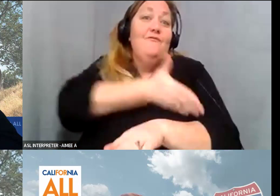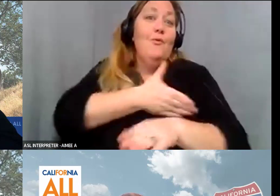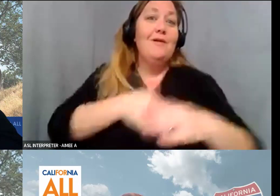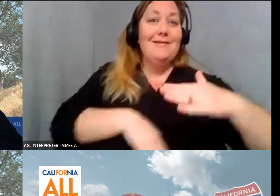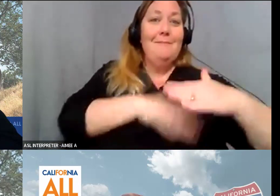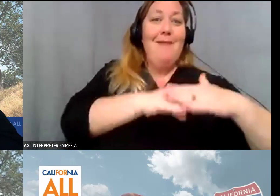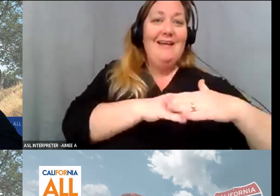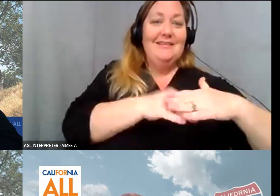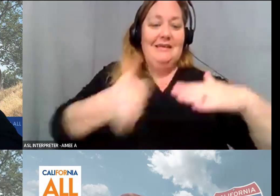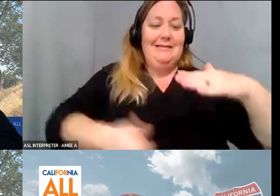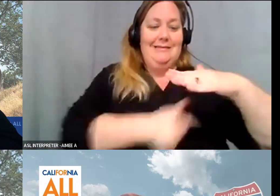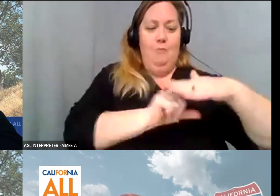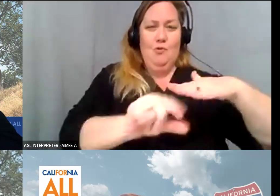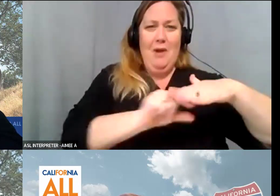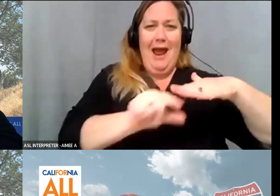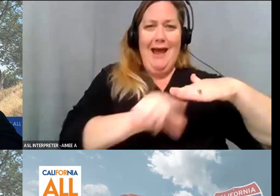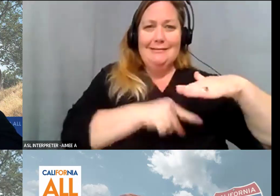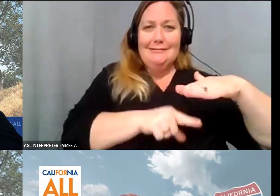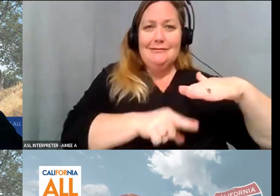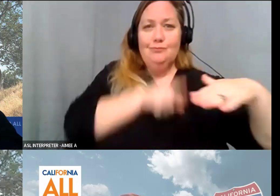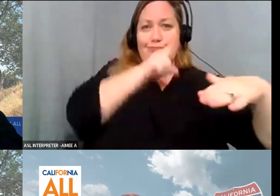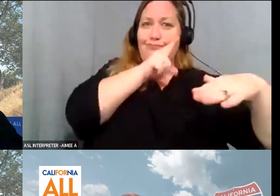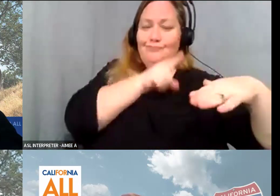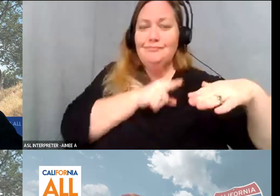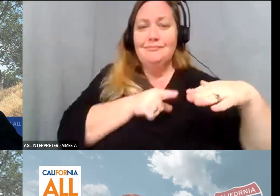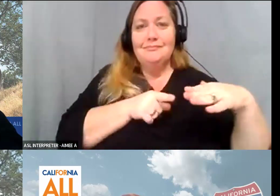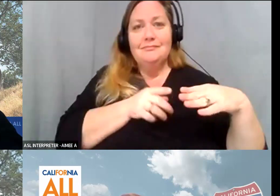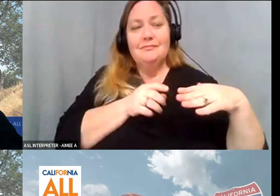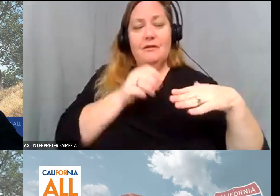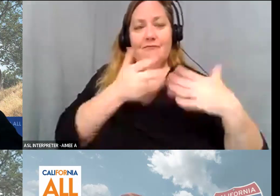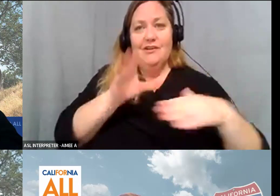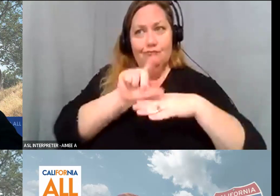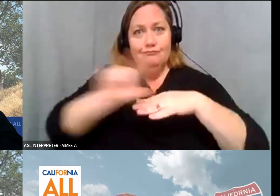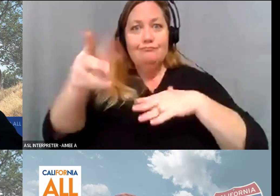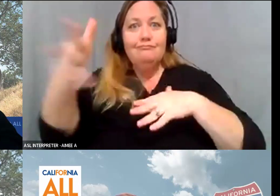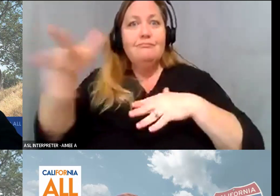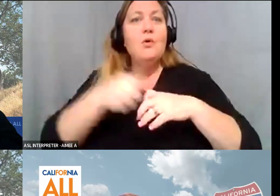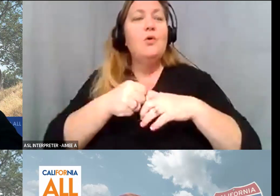Sub-Grant or the Capacity Grant or Sub-grant program have been received, or, you know,